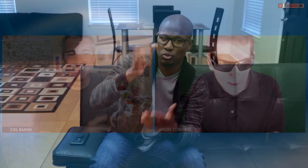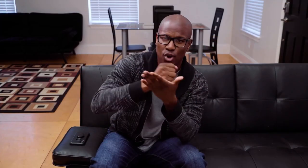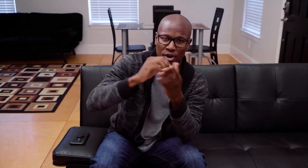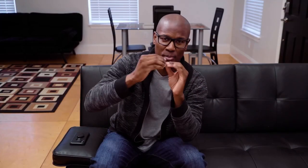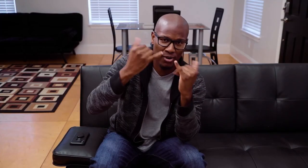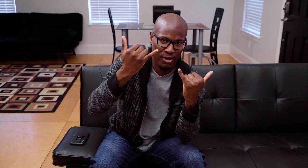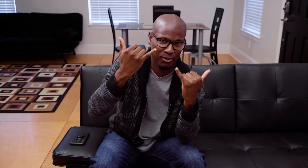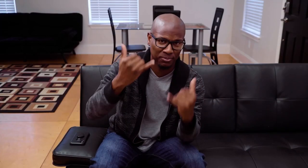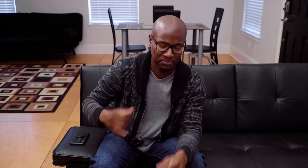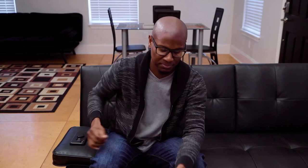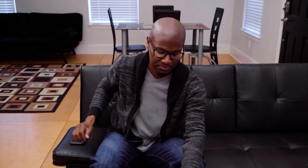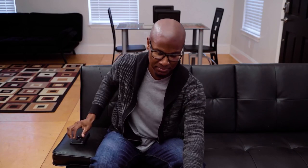Advertise